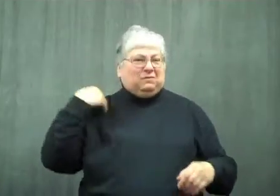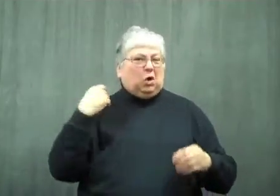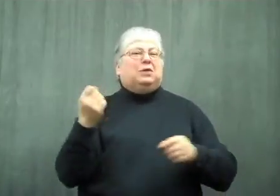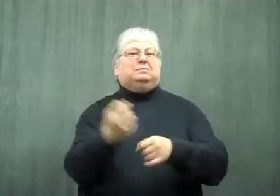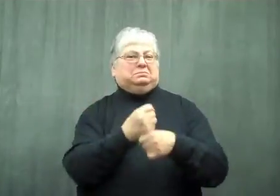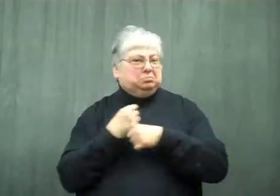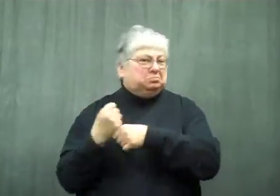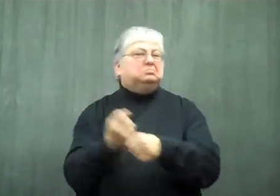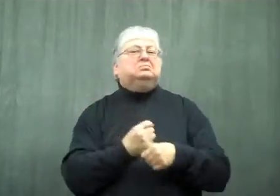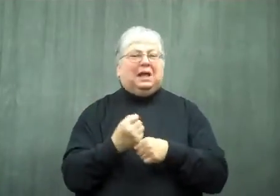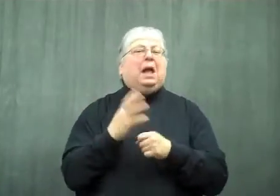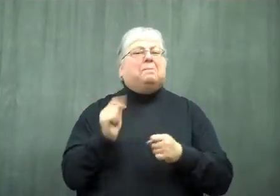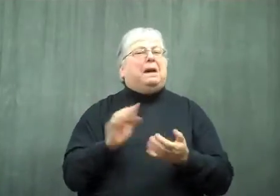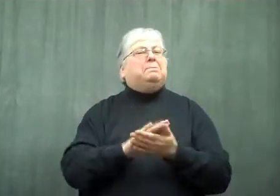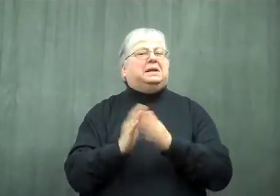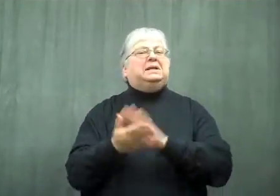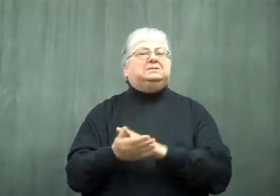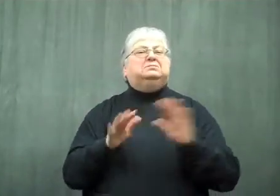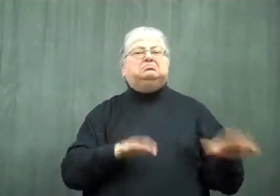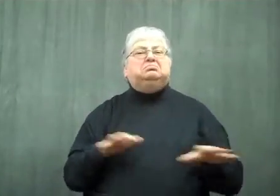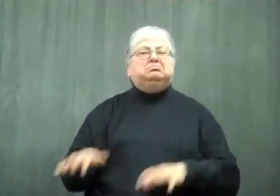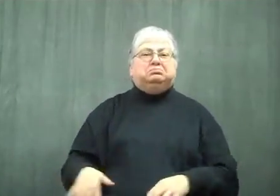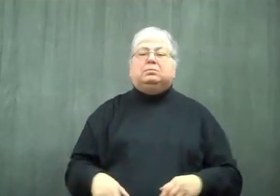there had been peaceful demonstrations.